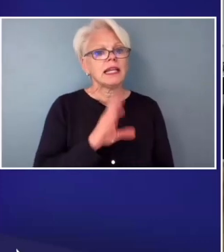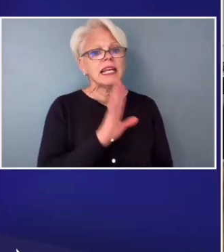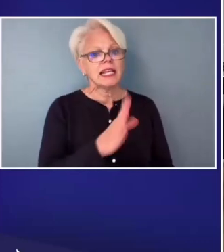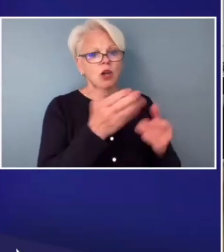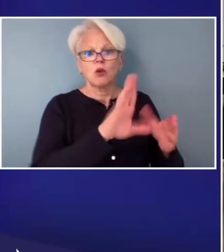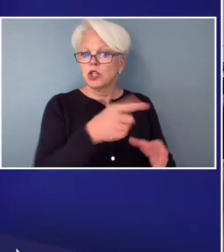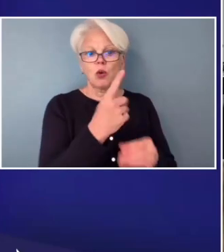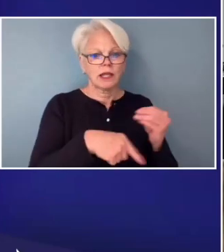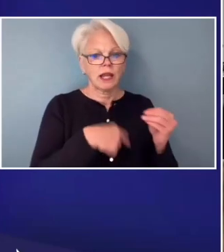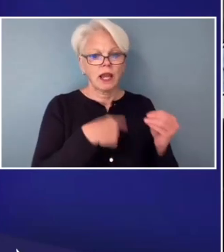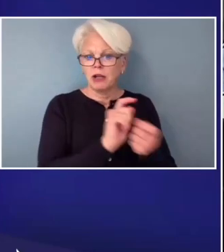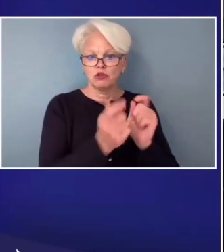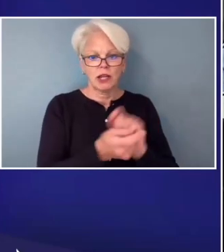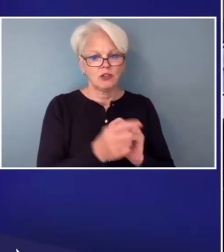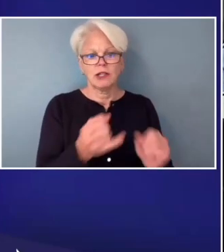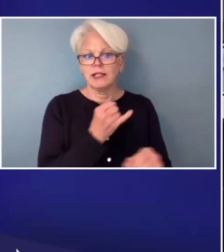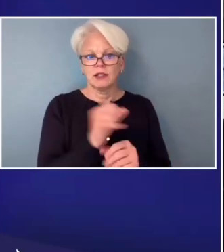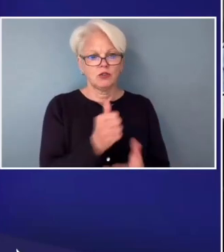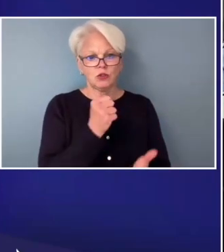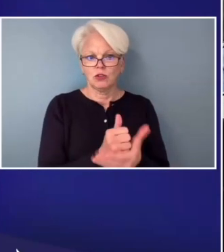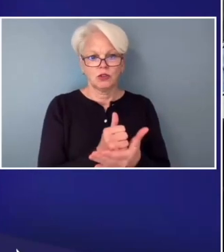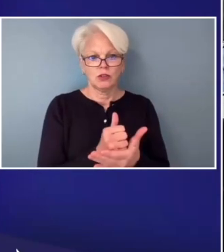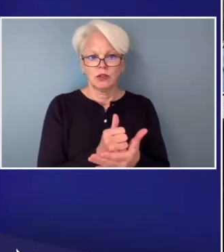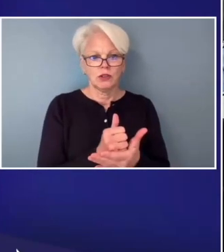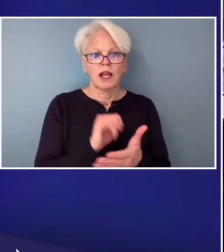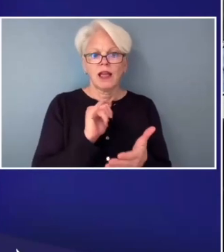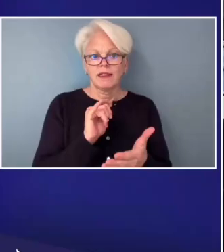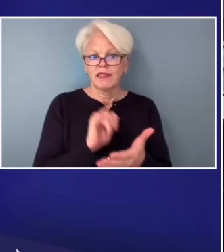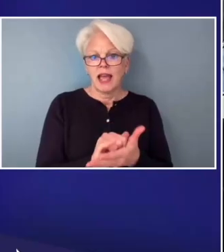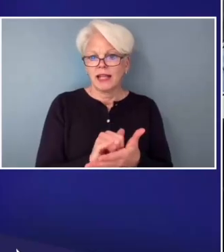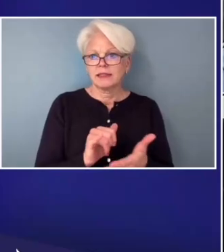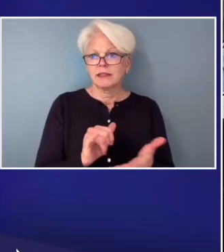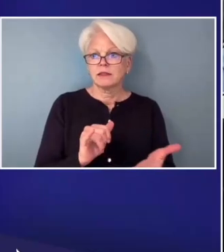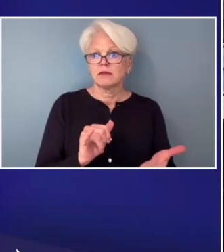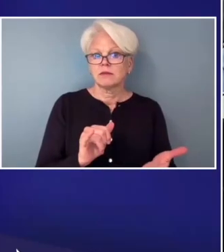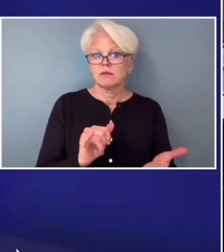change of institutional accreditation, and that's, um, that's where we focused it.